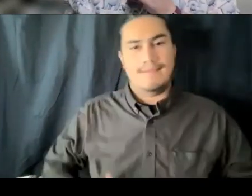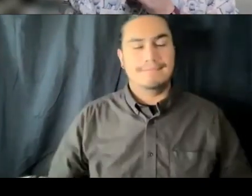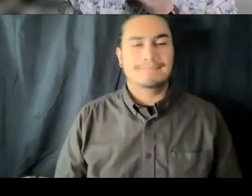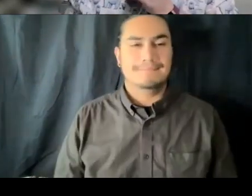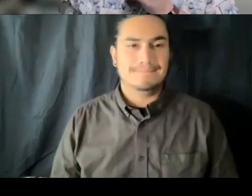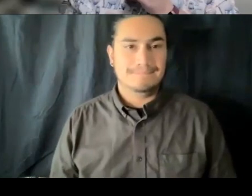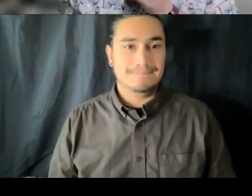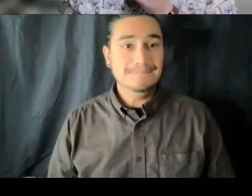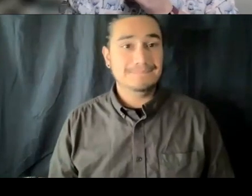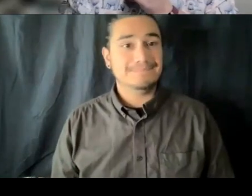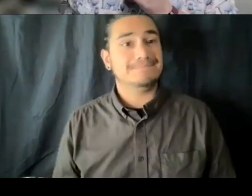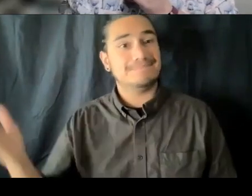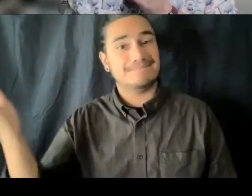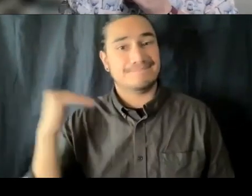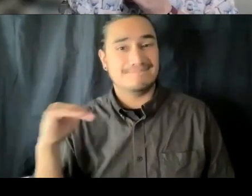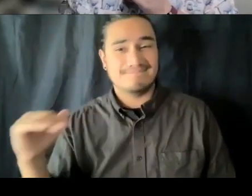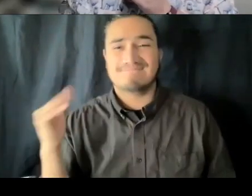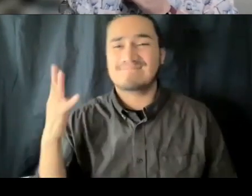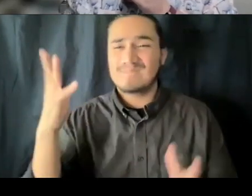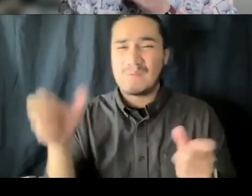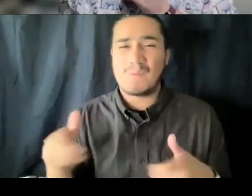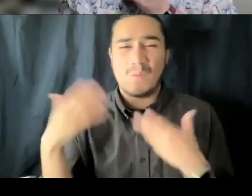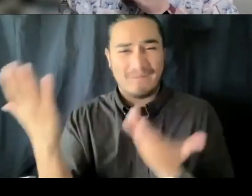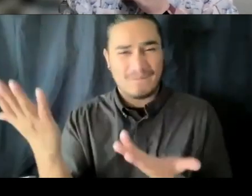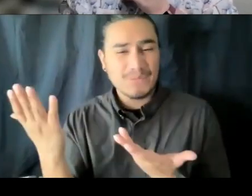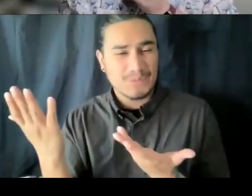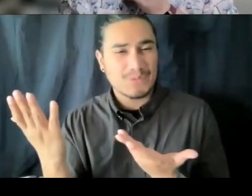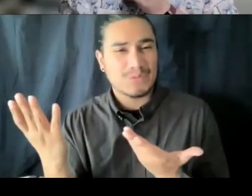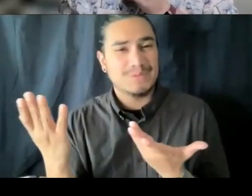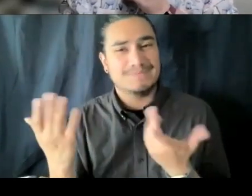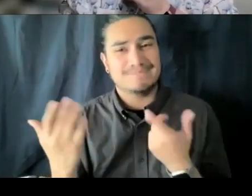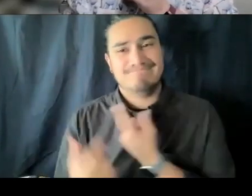And I wanna just offer this, you know,